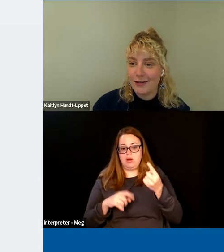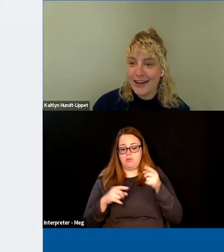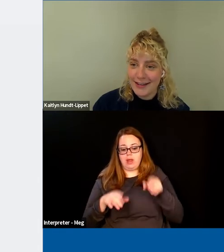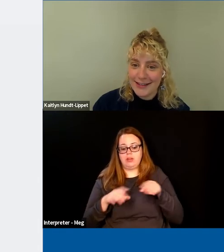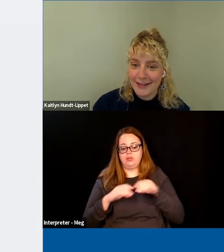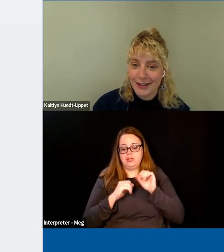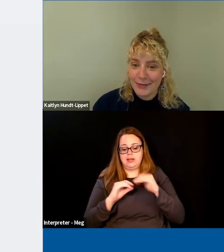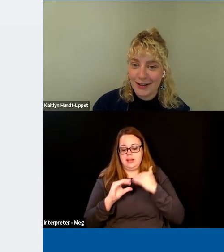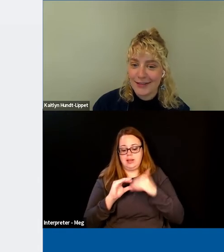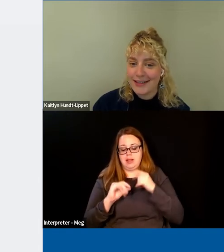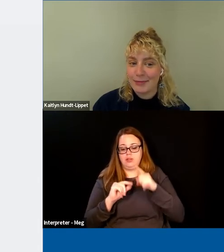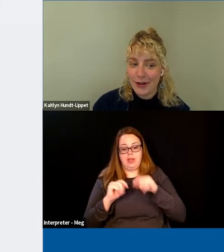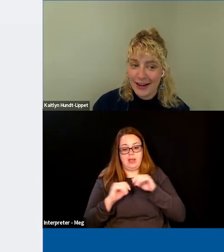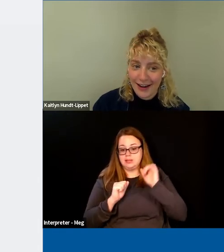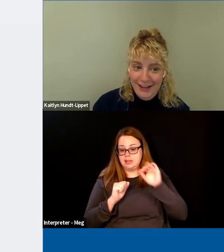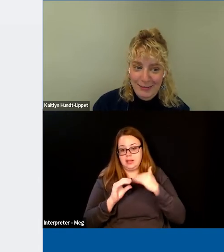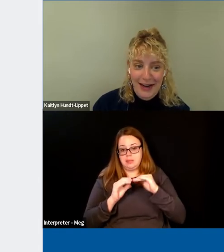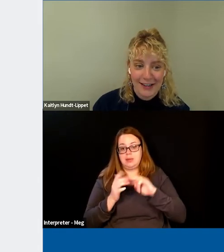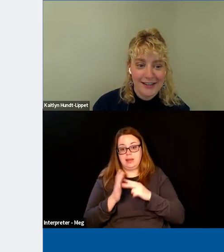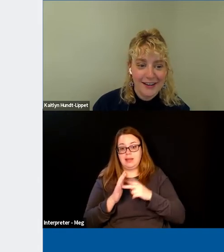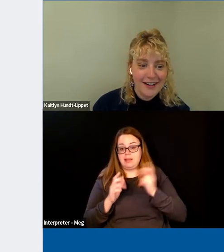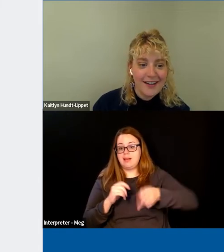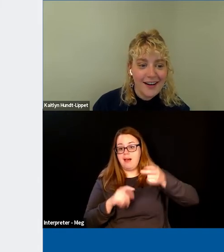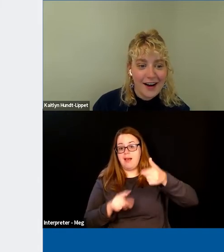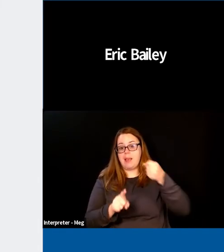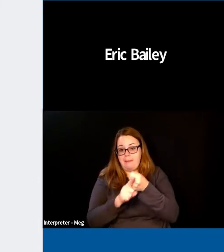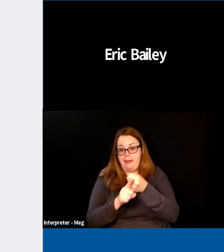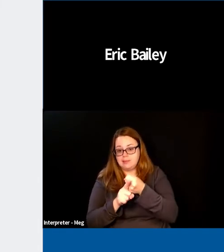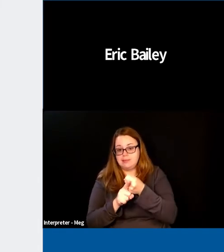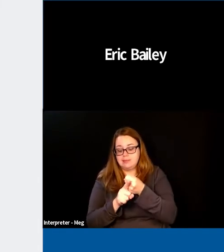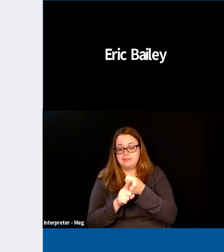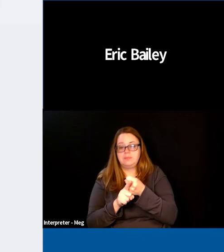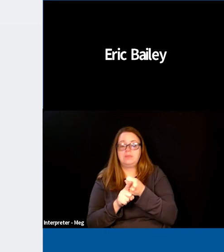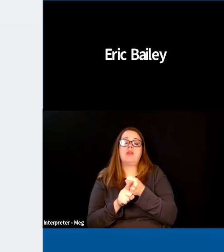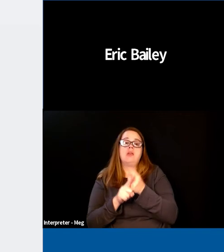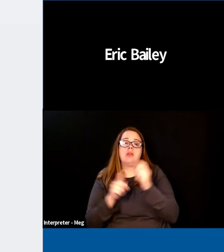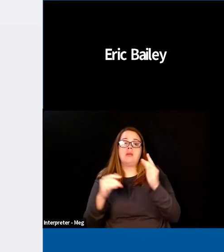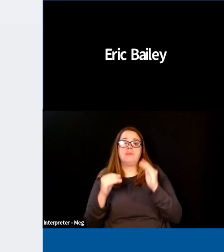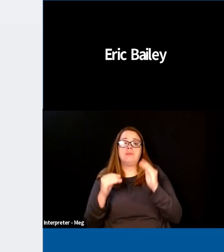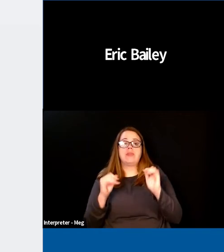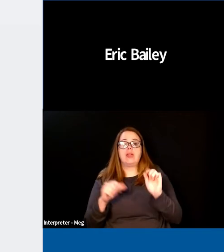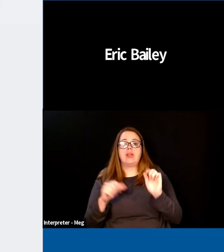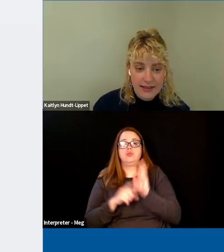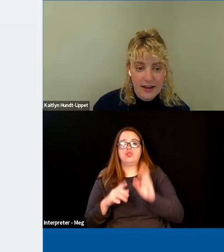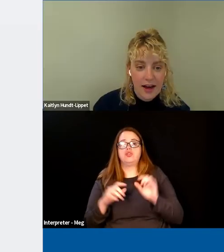and you can't send an email, it's a pretty high impact. And can users perform critical tasks?